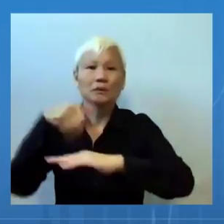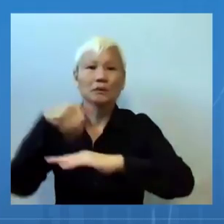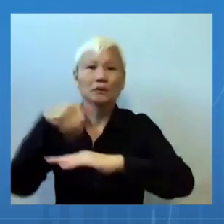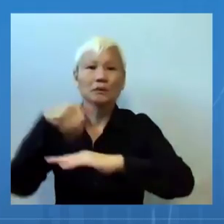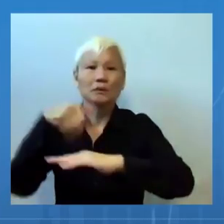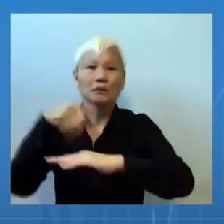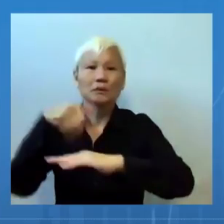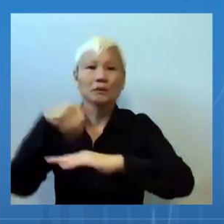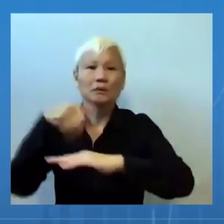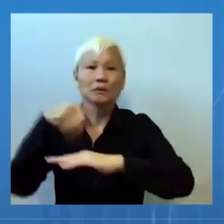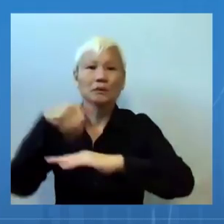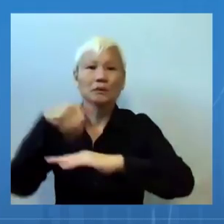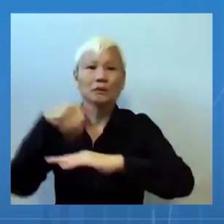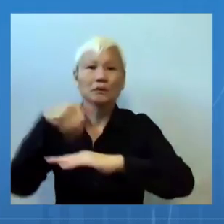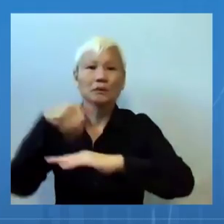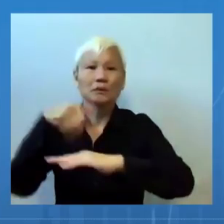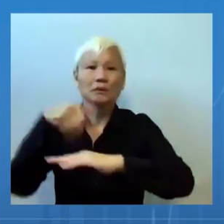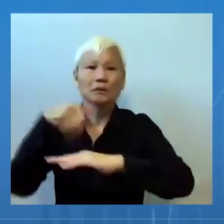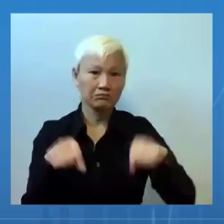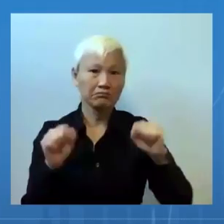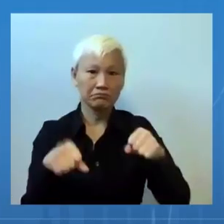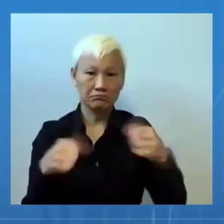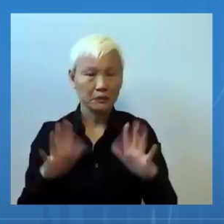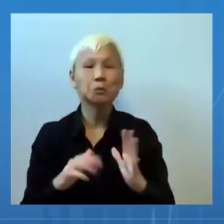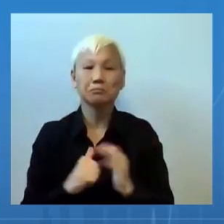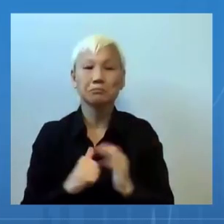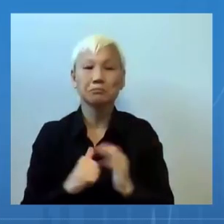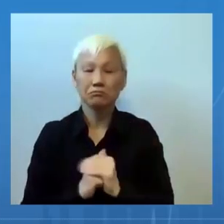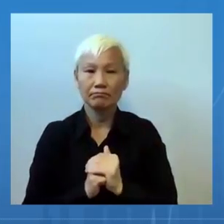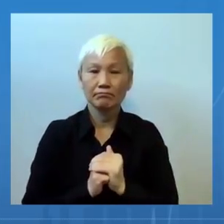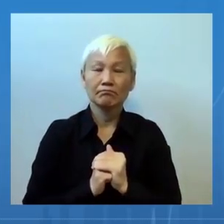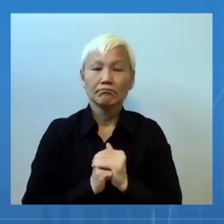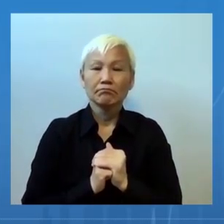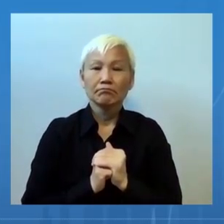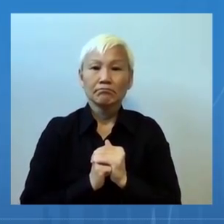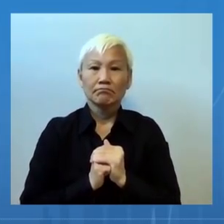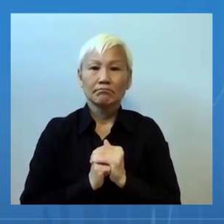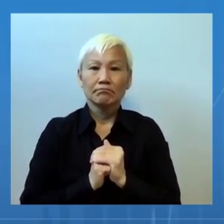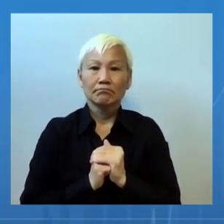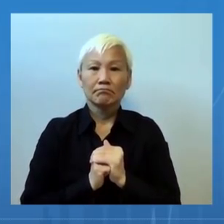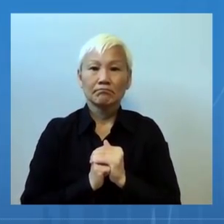The federal government is also sending vaccines directly to pharmacies and community health centers,